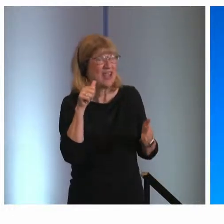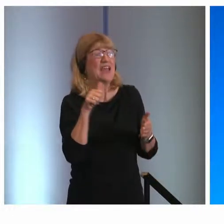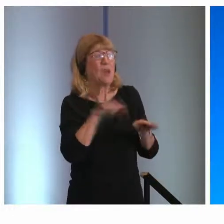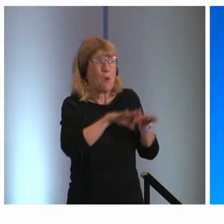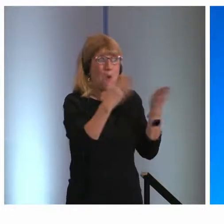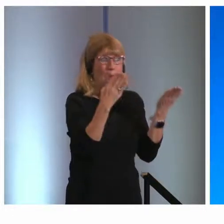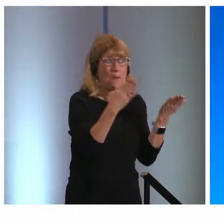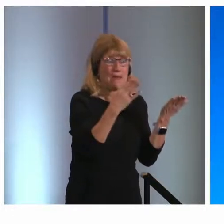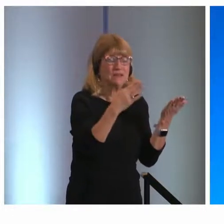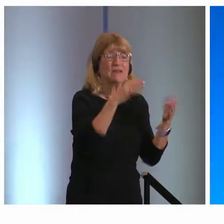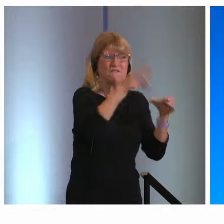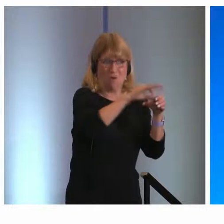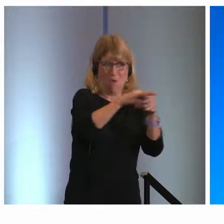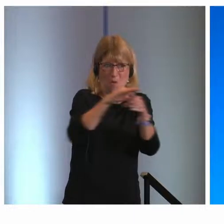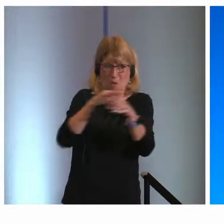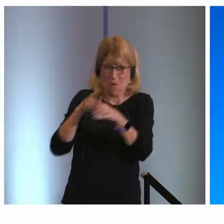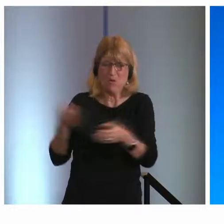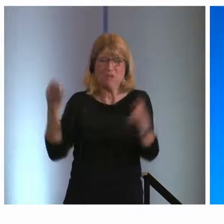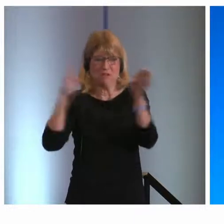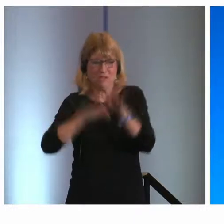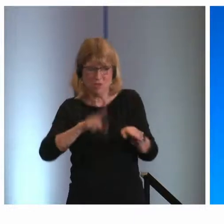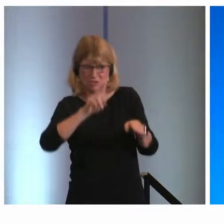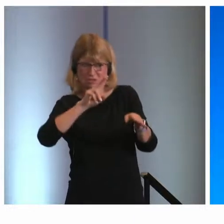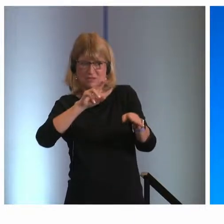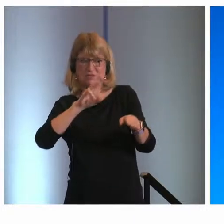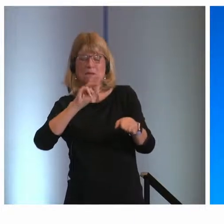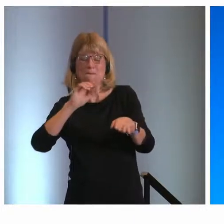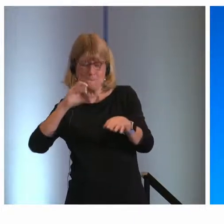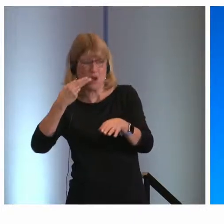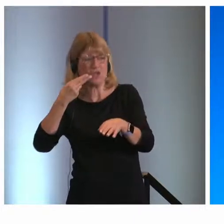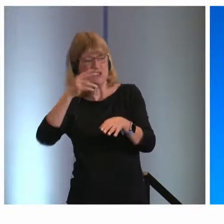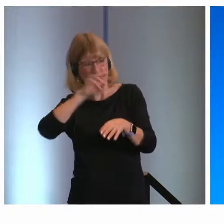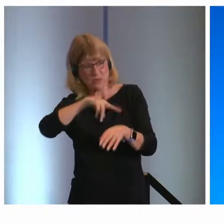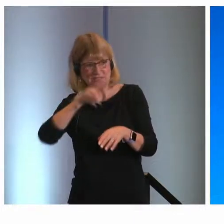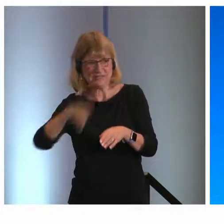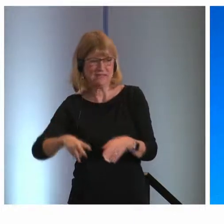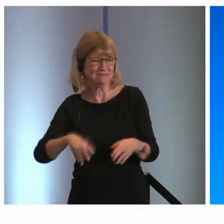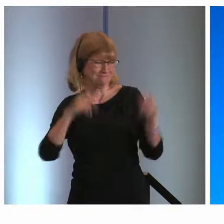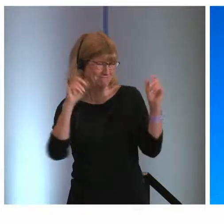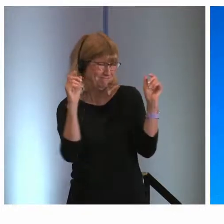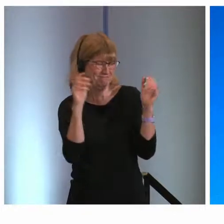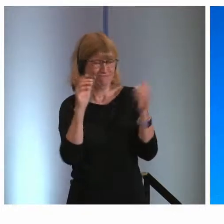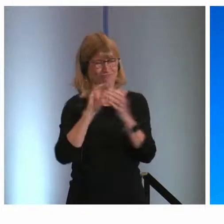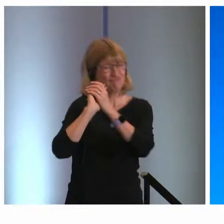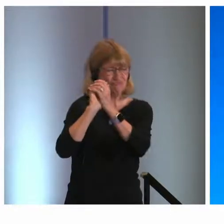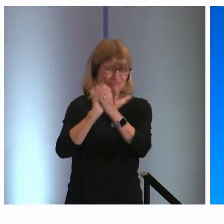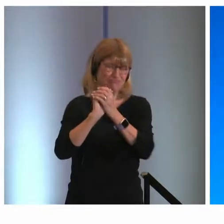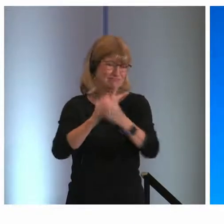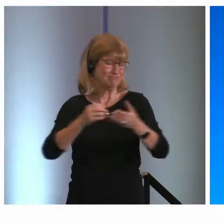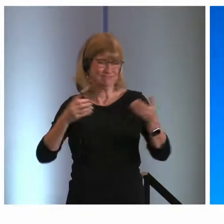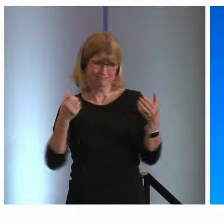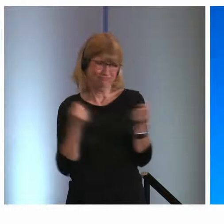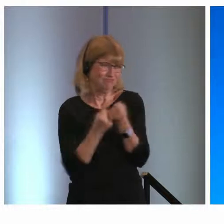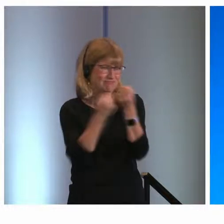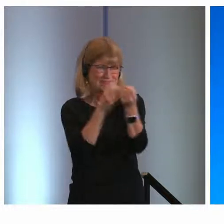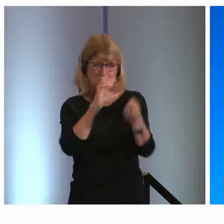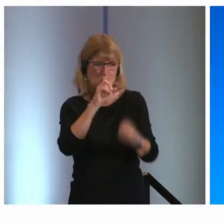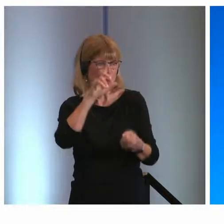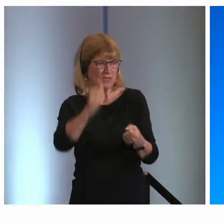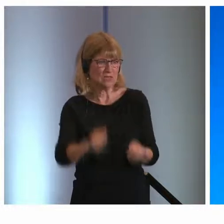award in a couple of weeks so if any of you are academy members the voting opened yesterday and it closes on the 22nd; so, it's -- let's all root for Coda because